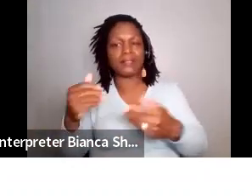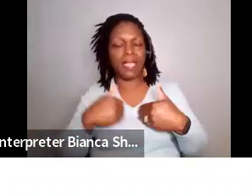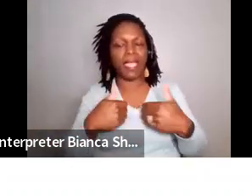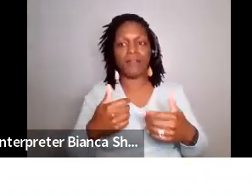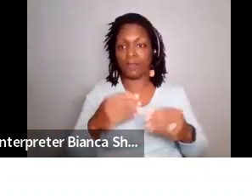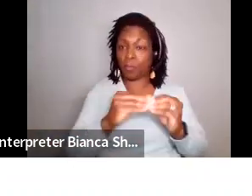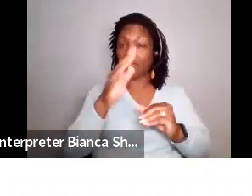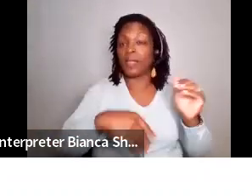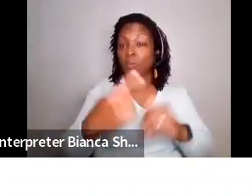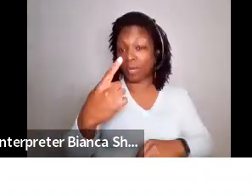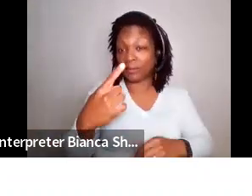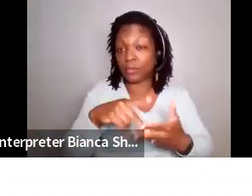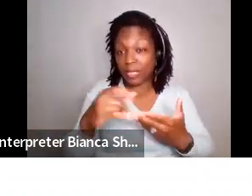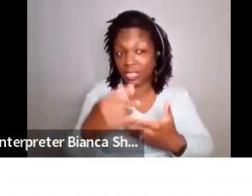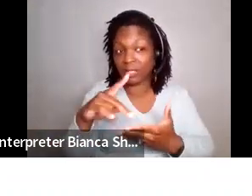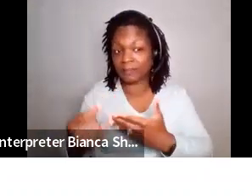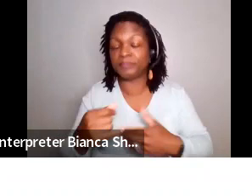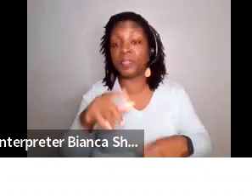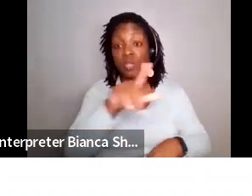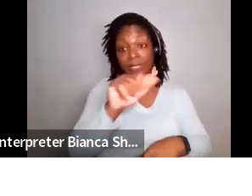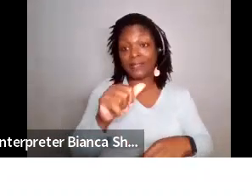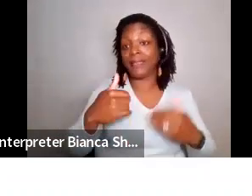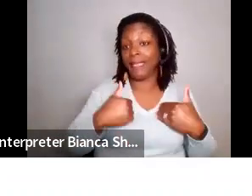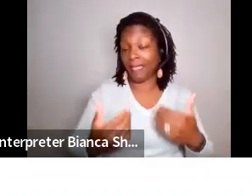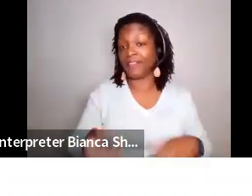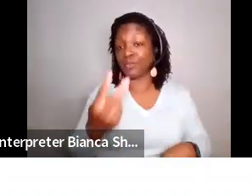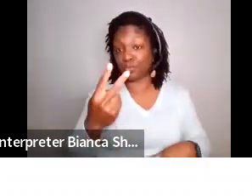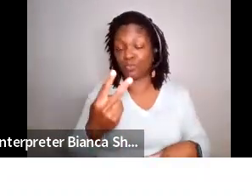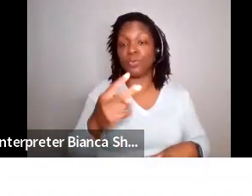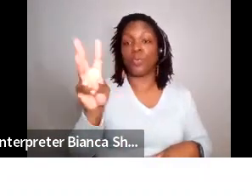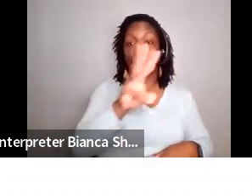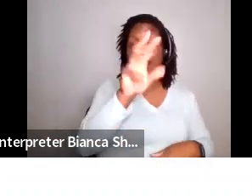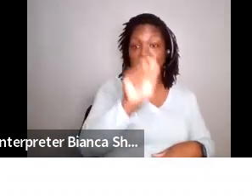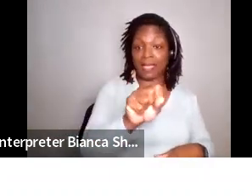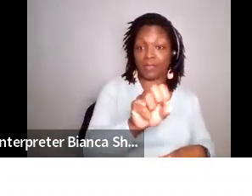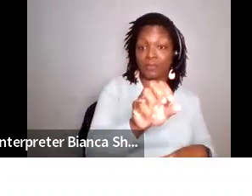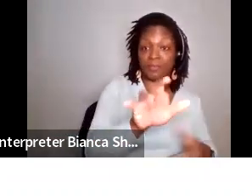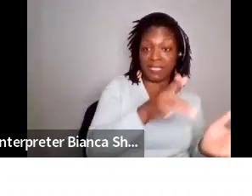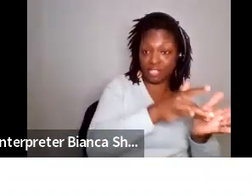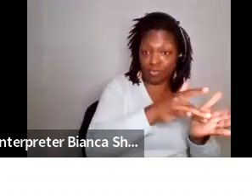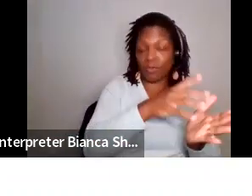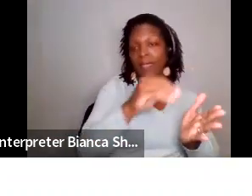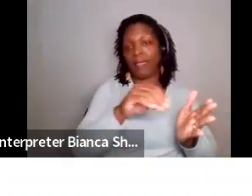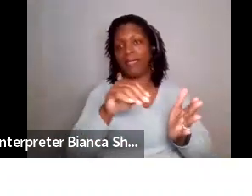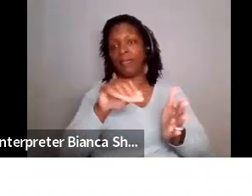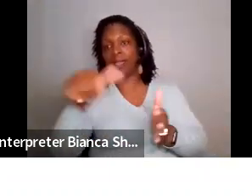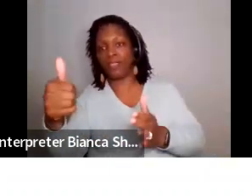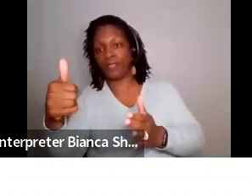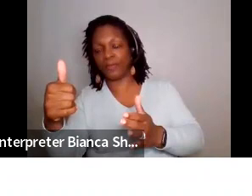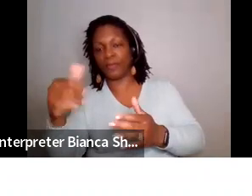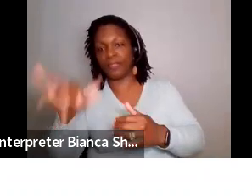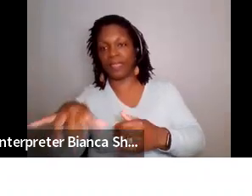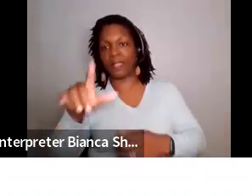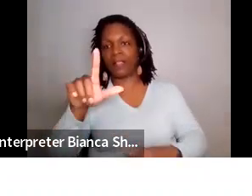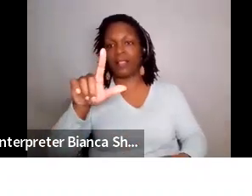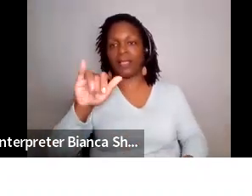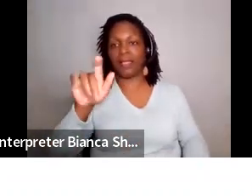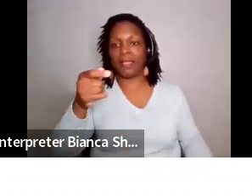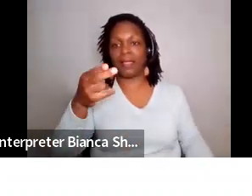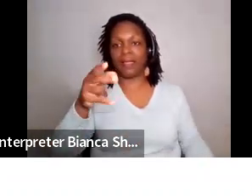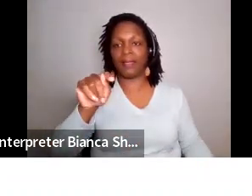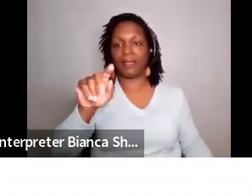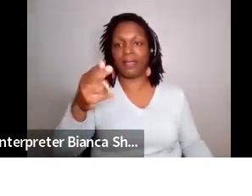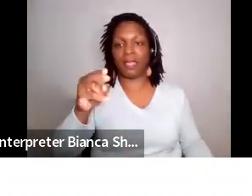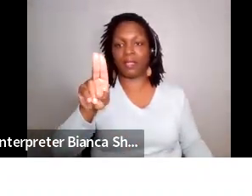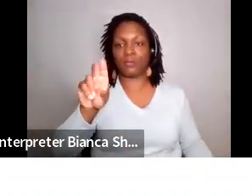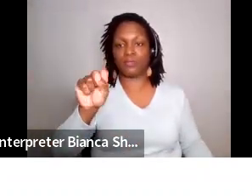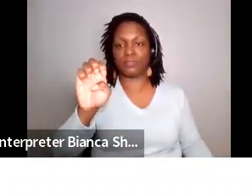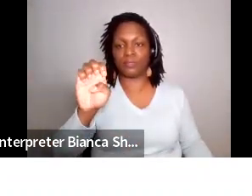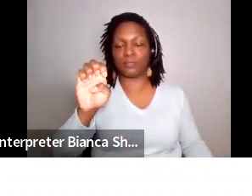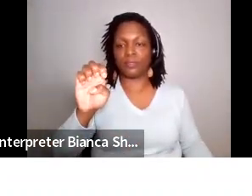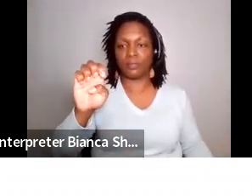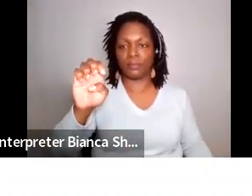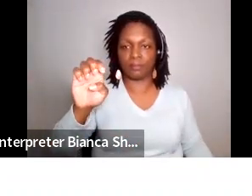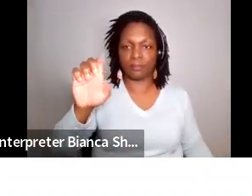The State of Louisiana currently has 2, of course, a central weapon in our sister program Lighthouse, Louisiana with a